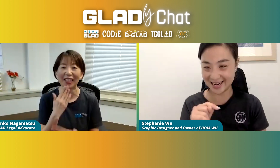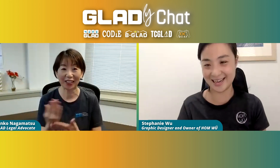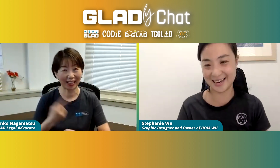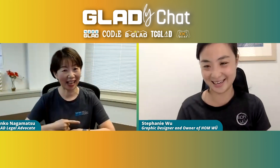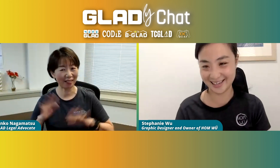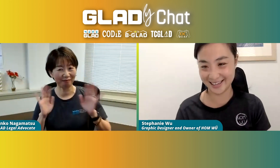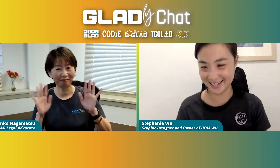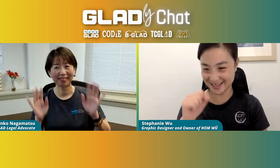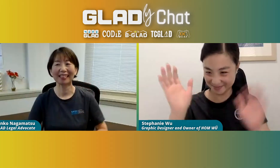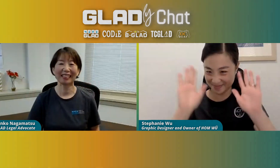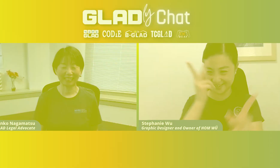Have a great day! STEPHANIE: Bye, take care!